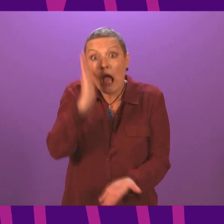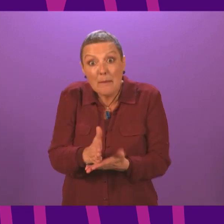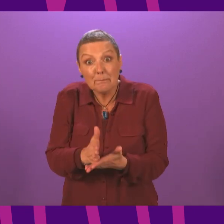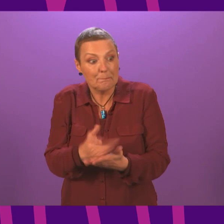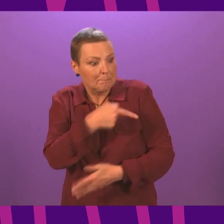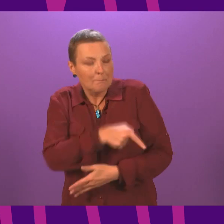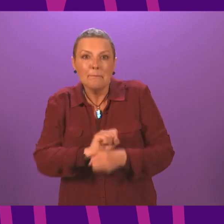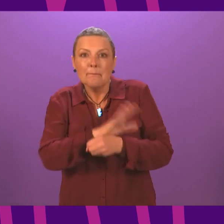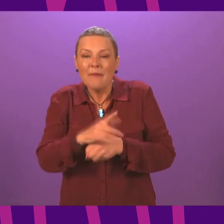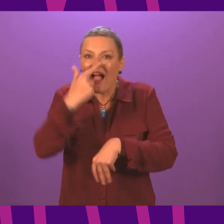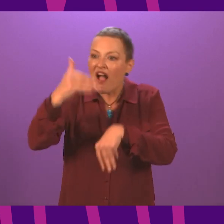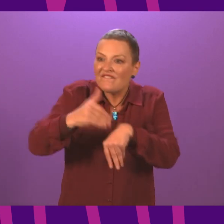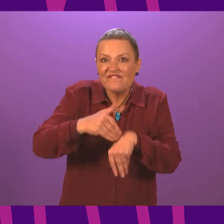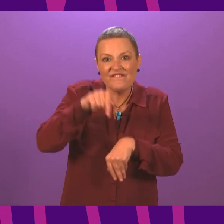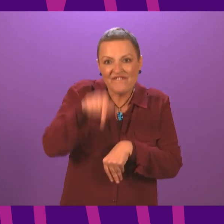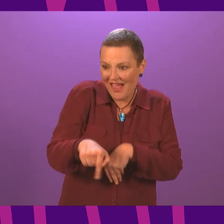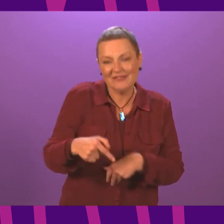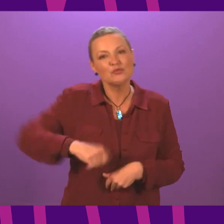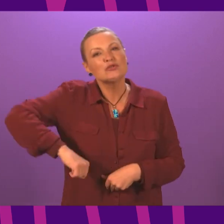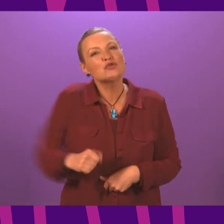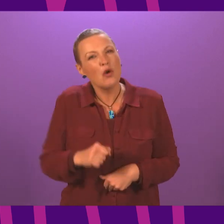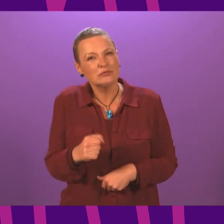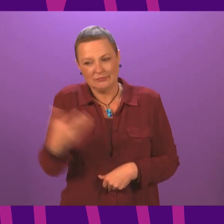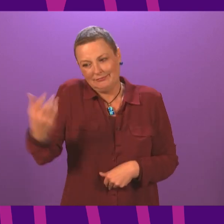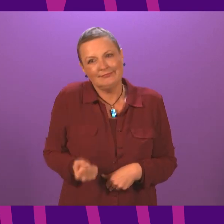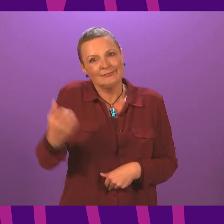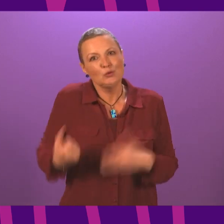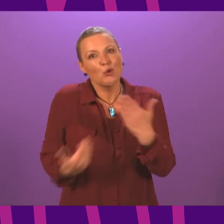pandemic that impact on the Scottish Government, Social Security Scotland or, indeed, any of our